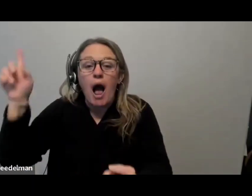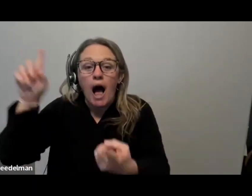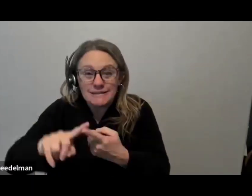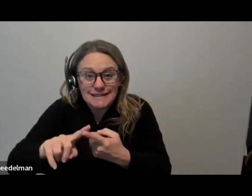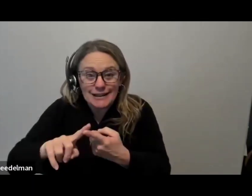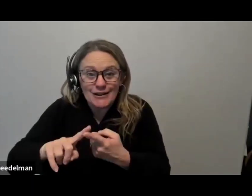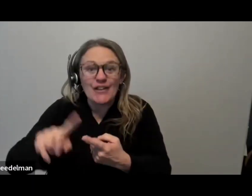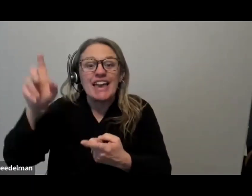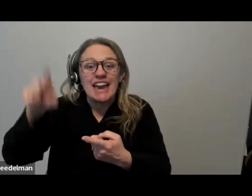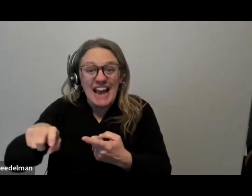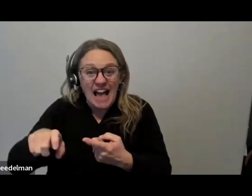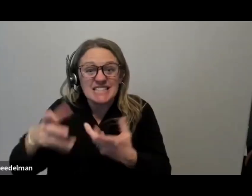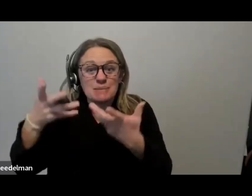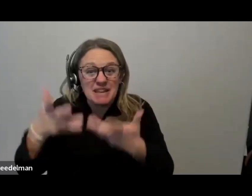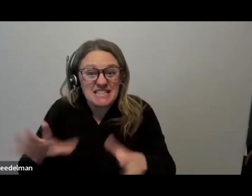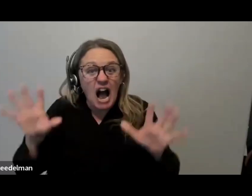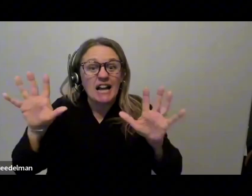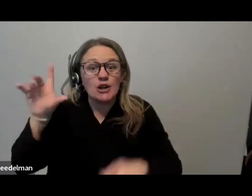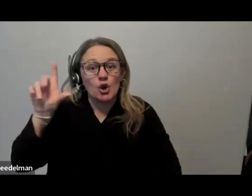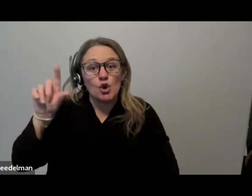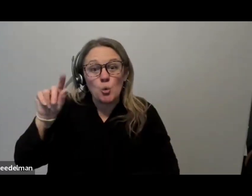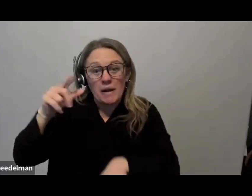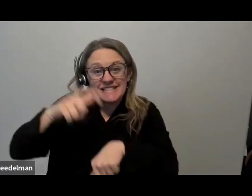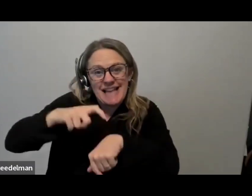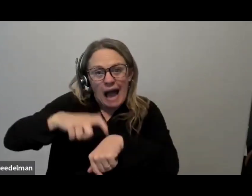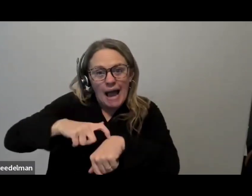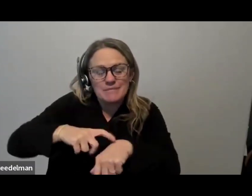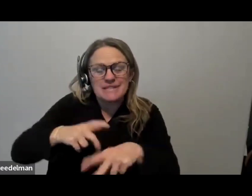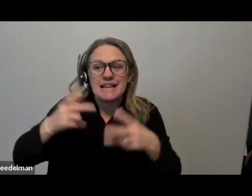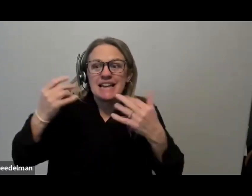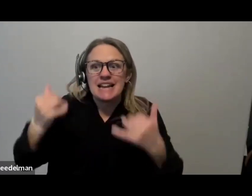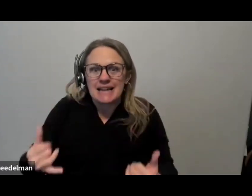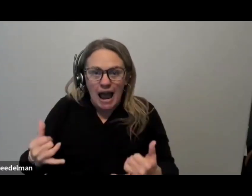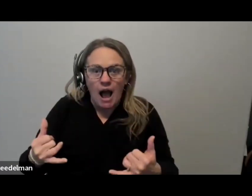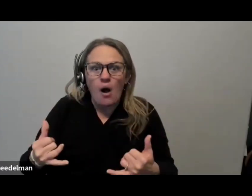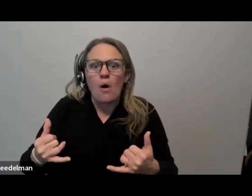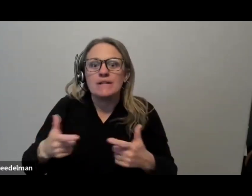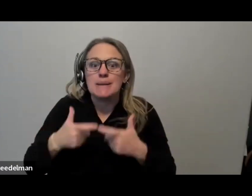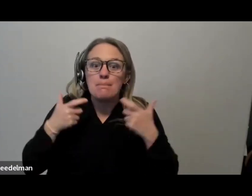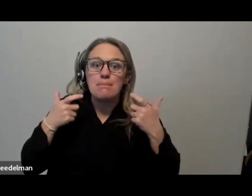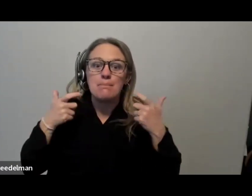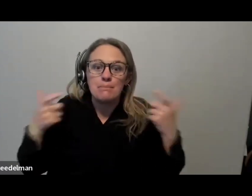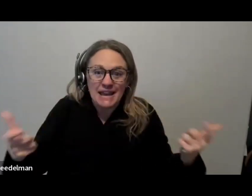and now it's, it's compounded into creating additional fatigue, additional strain